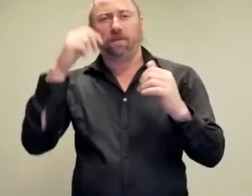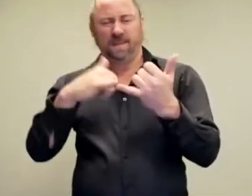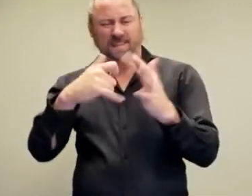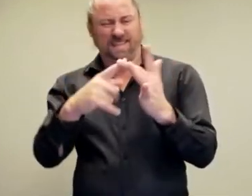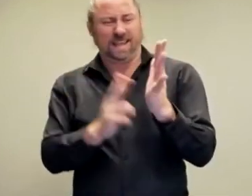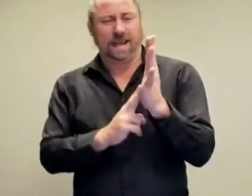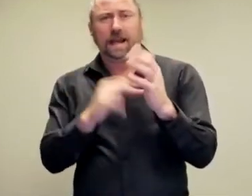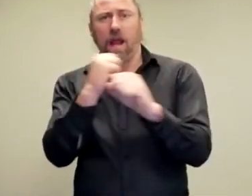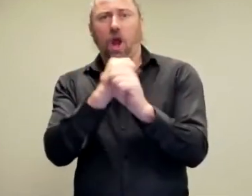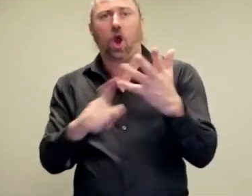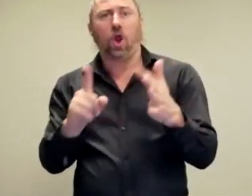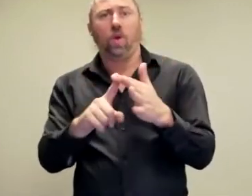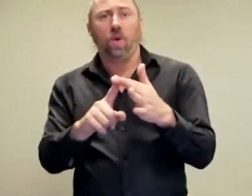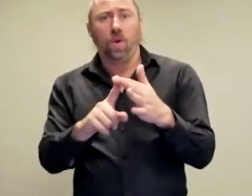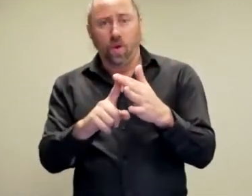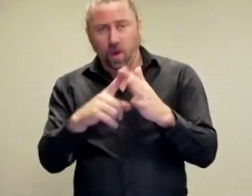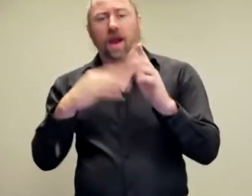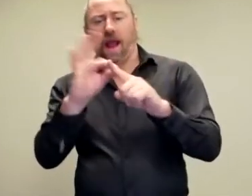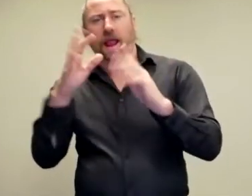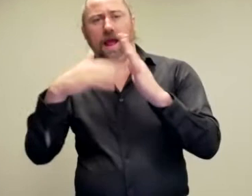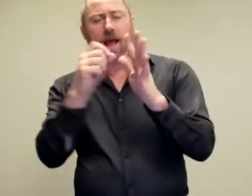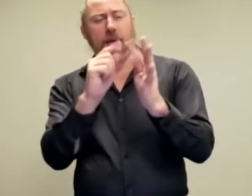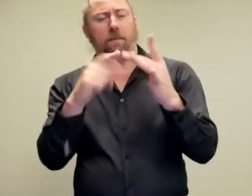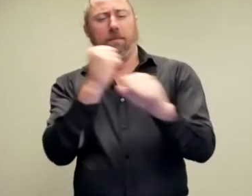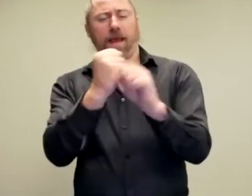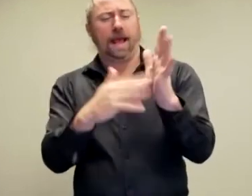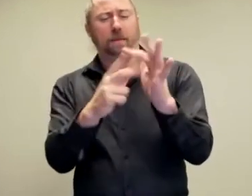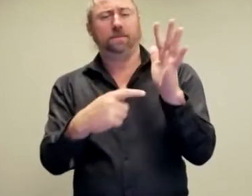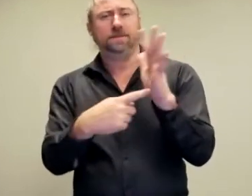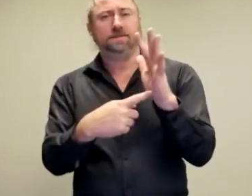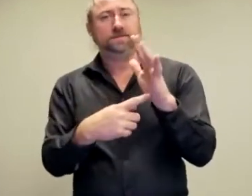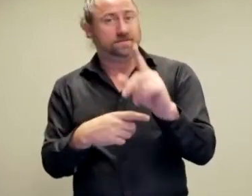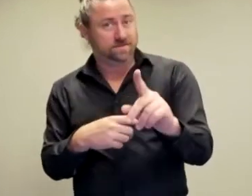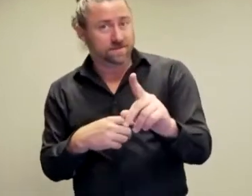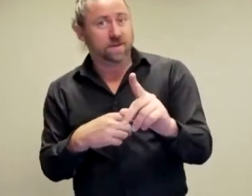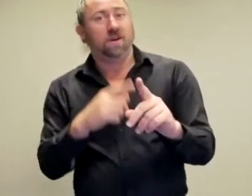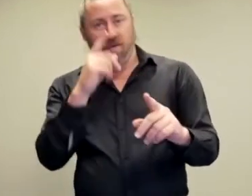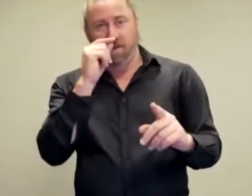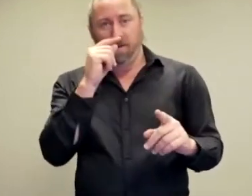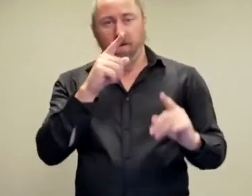and coloured with pigment, further activating the vitalistic potential of their forms.